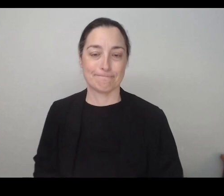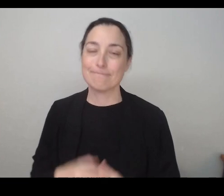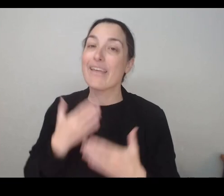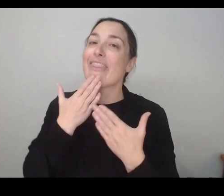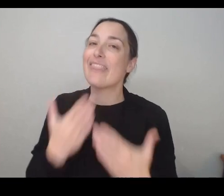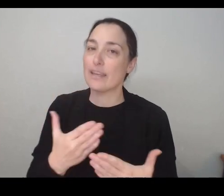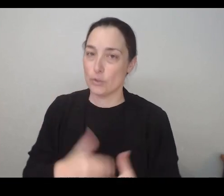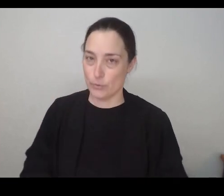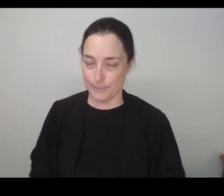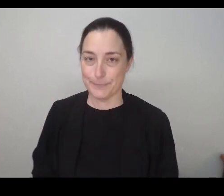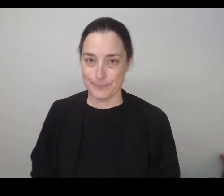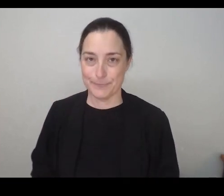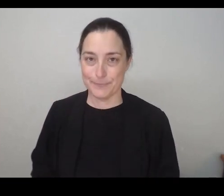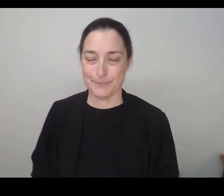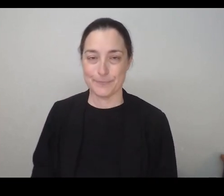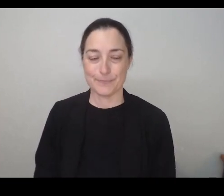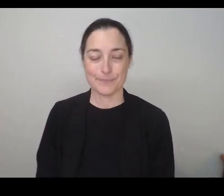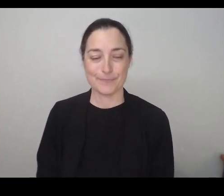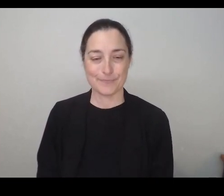(audience applauds)